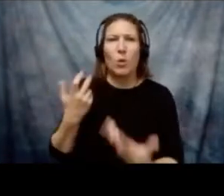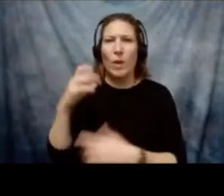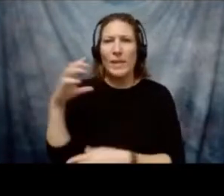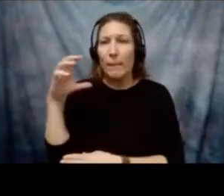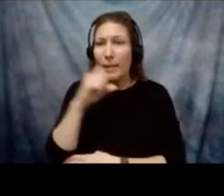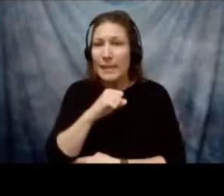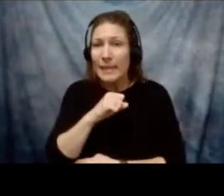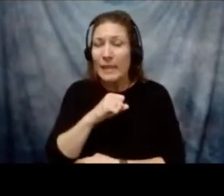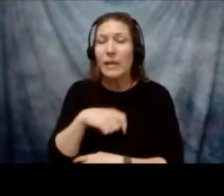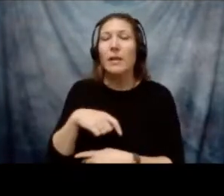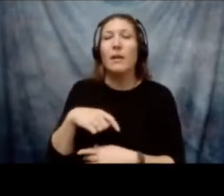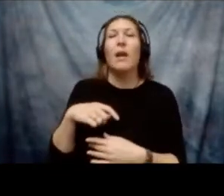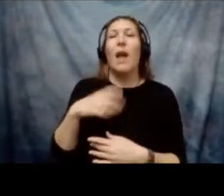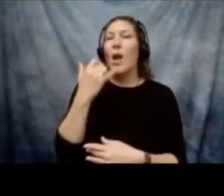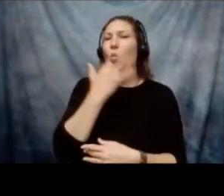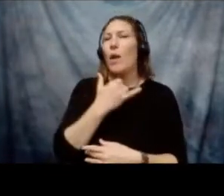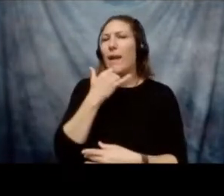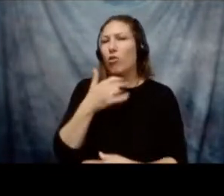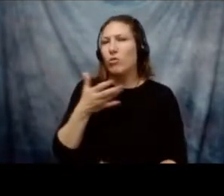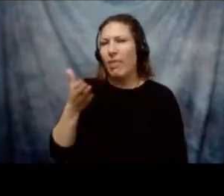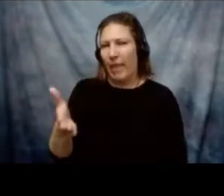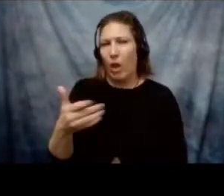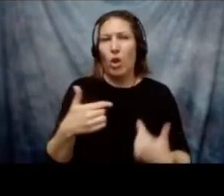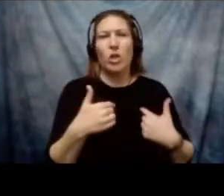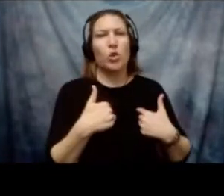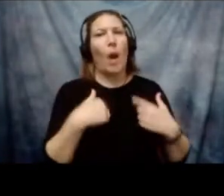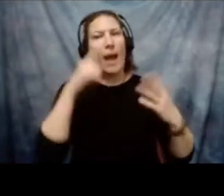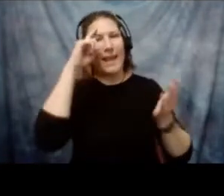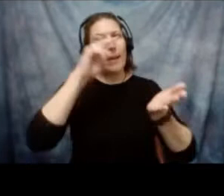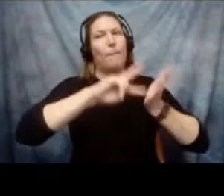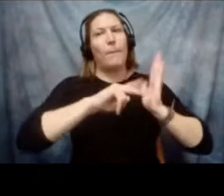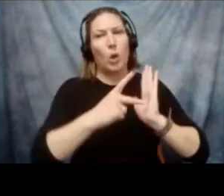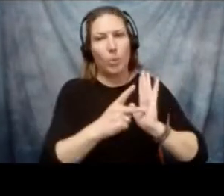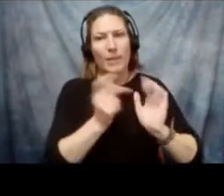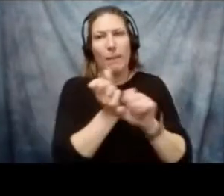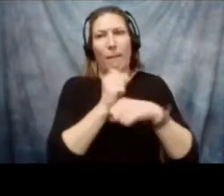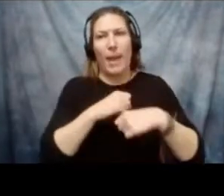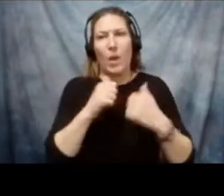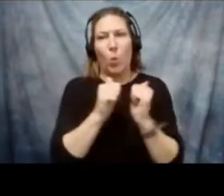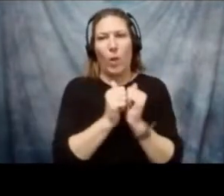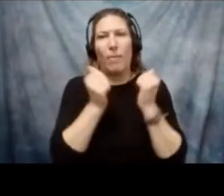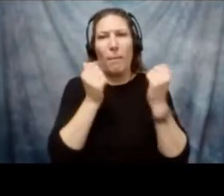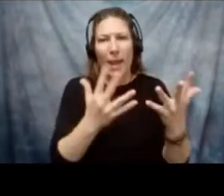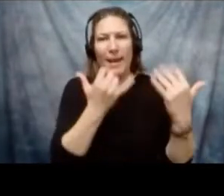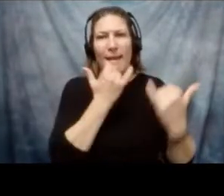just so that you could see what it looks like so basically i have quite a few number of pictures on